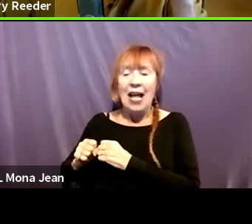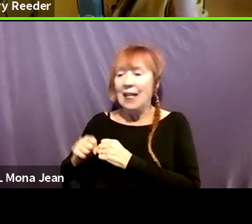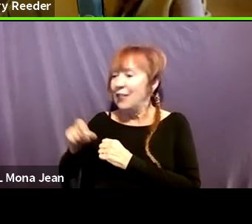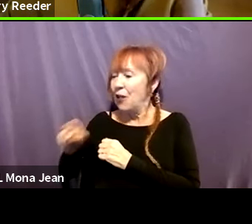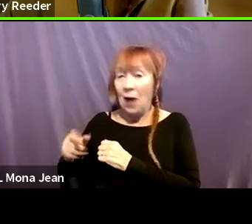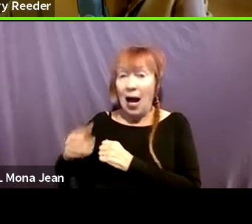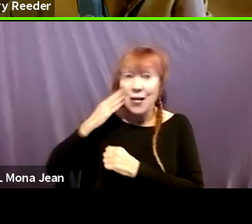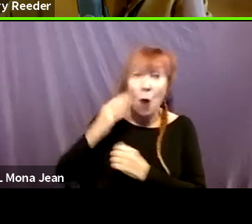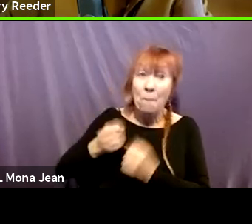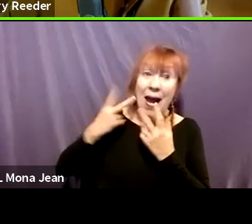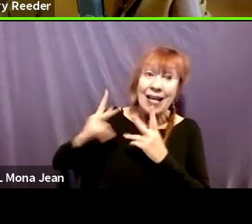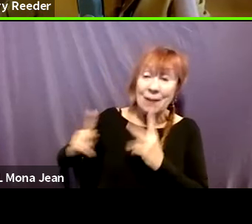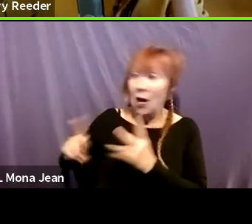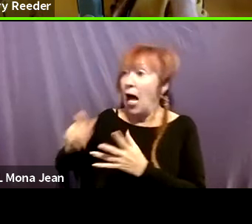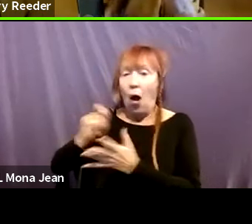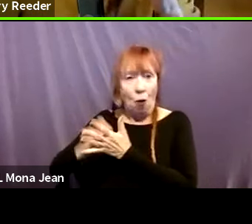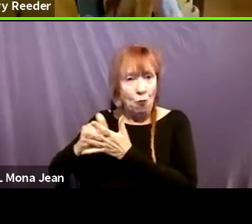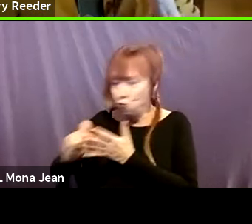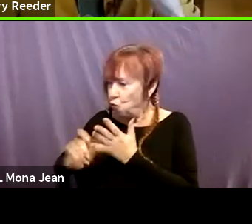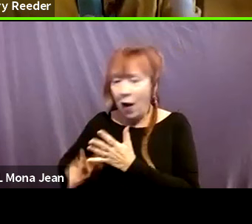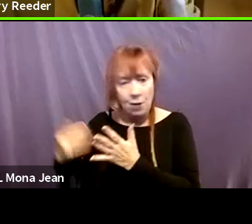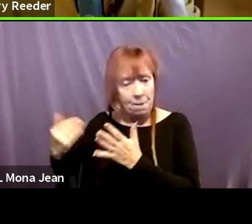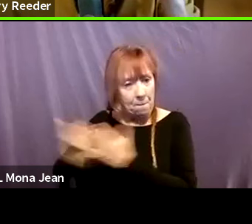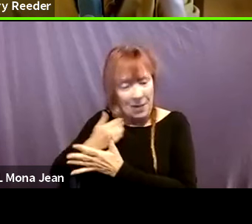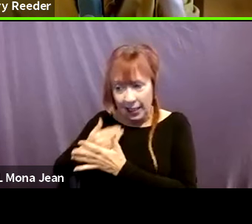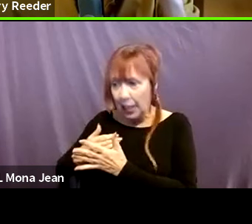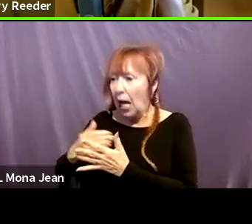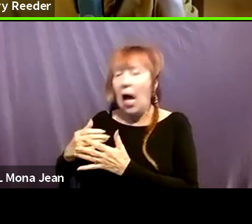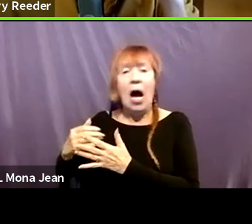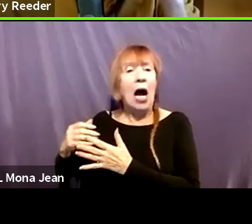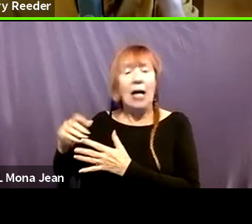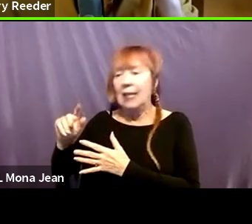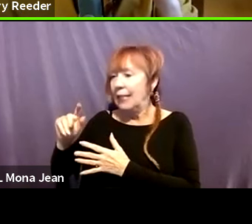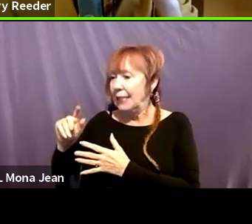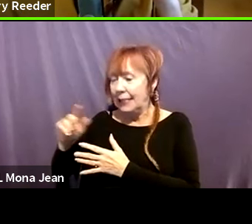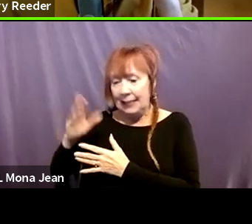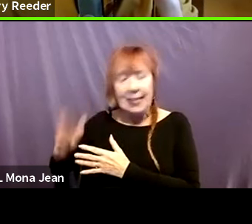never been in a Writer's Room, but I wanna get this made", what are the odds of that happening?